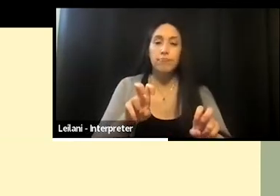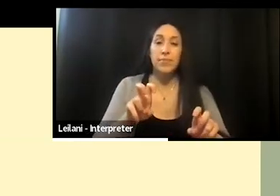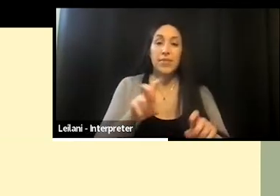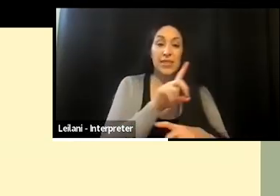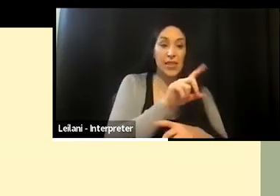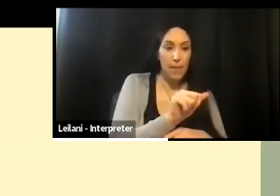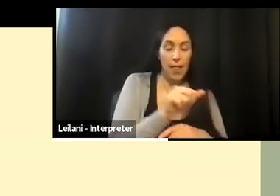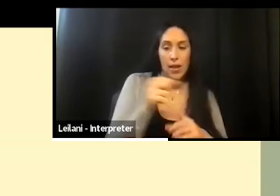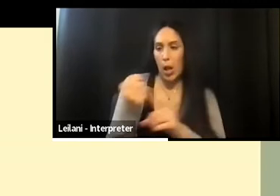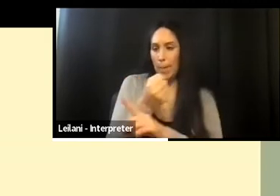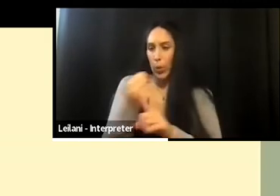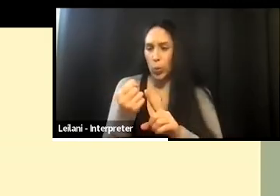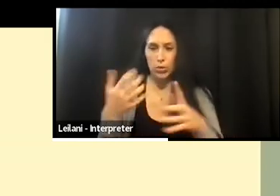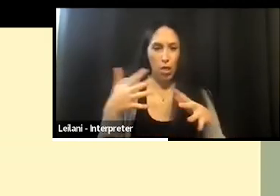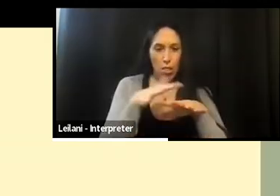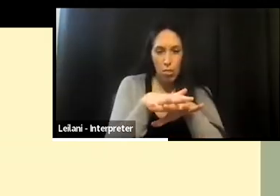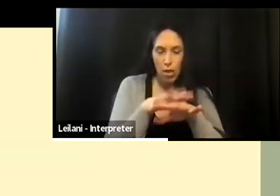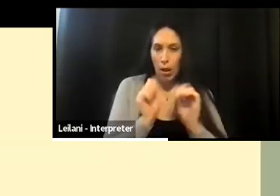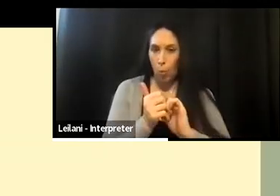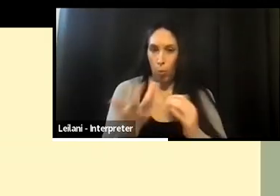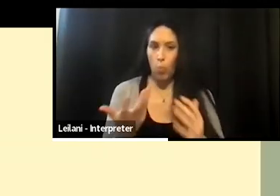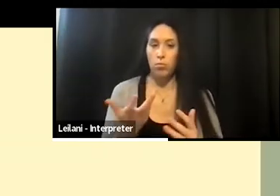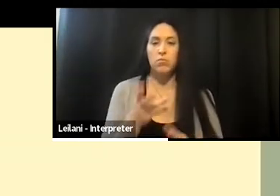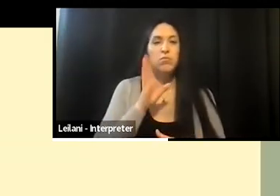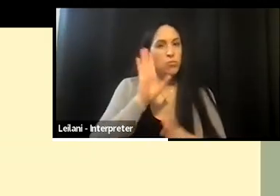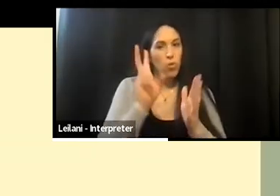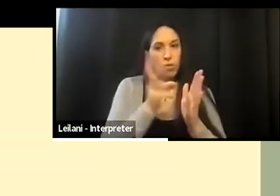about this topic, and we're gonna delve deeper into it.